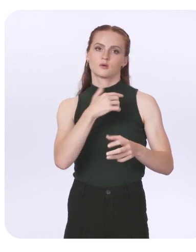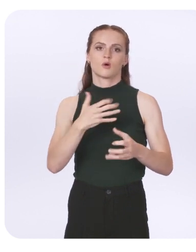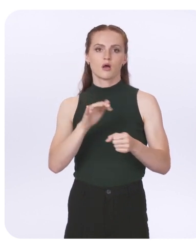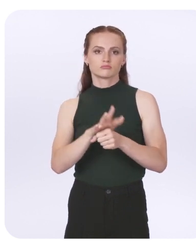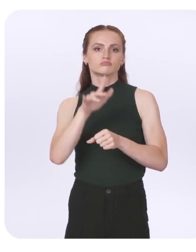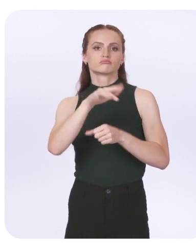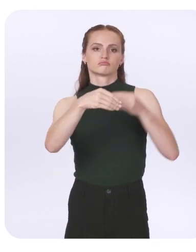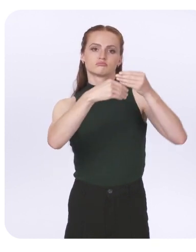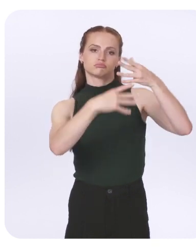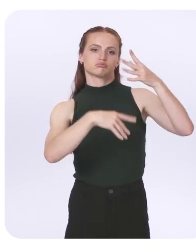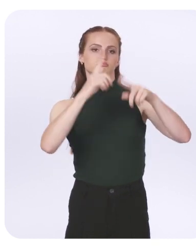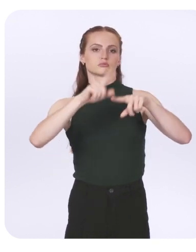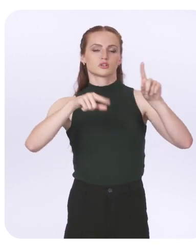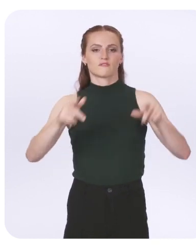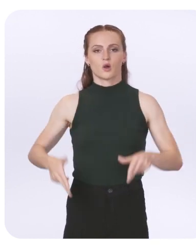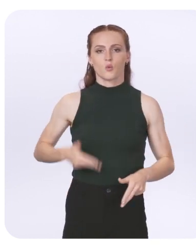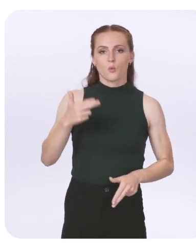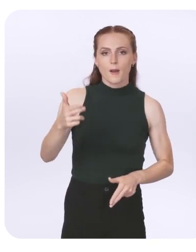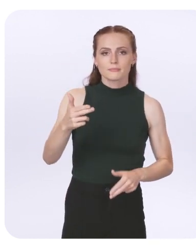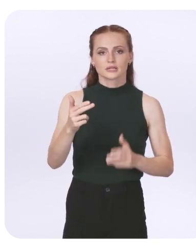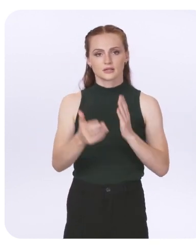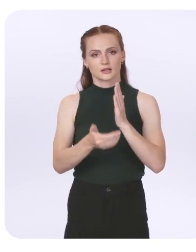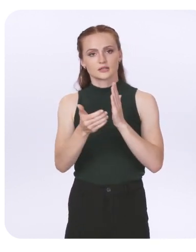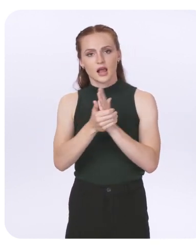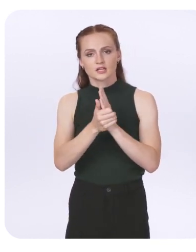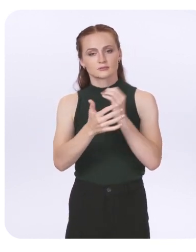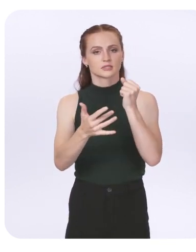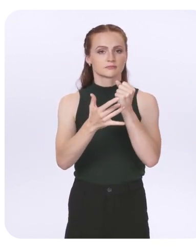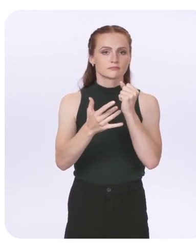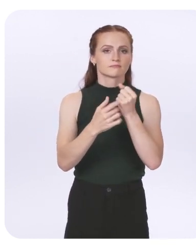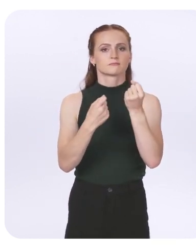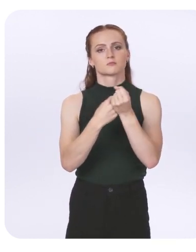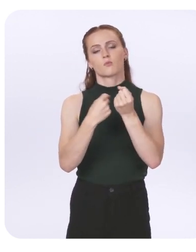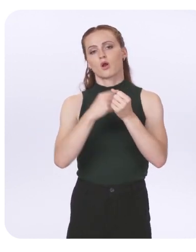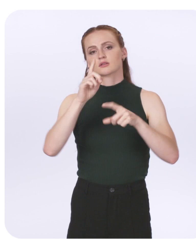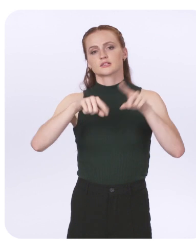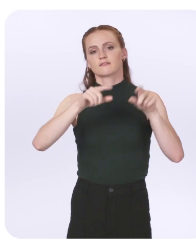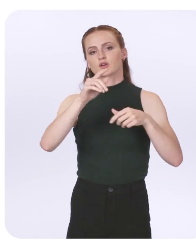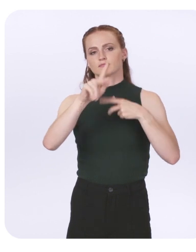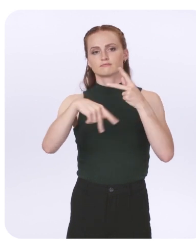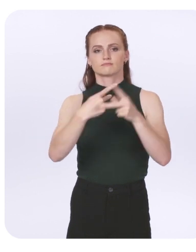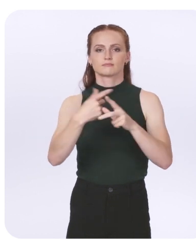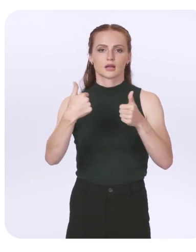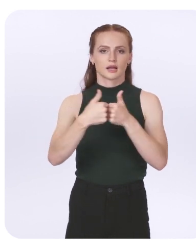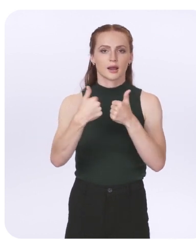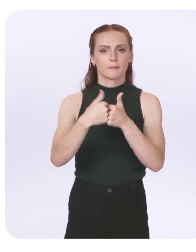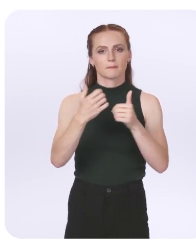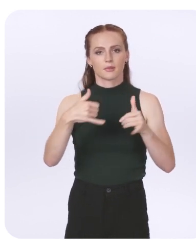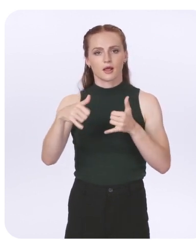weapon attachments and gadgets to support different styles of gameplay depending on situation and on players preferences.